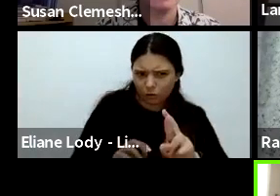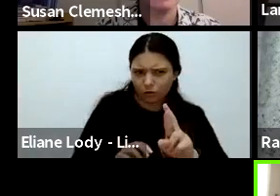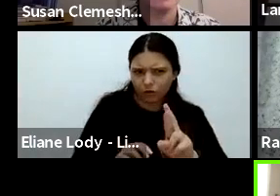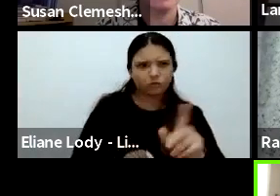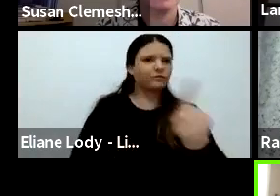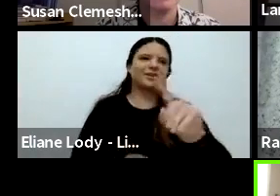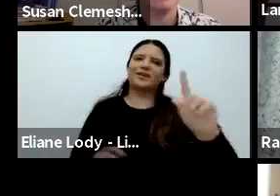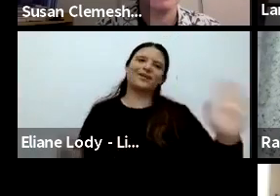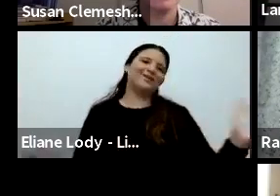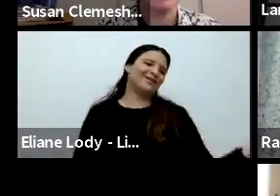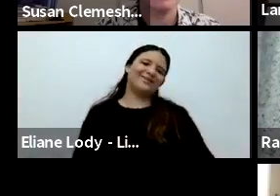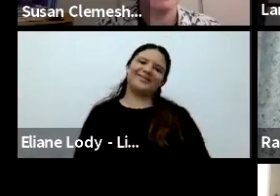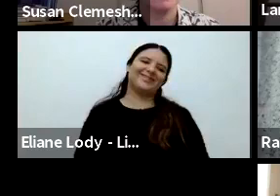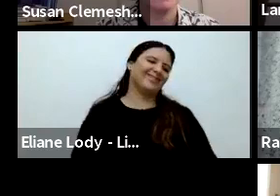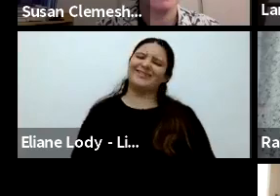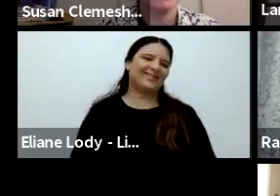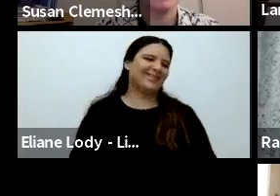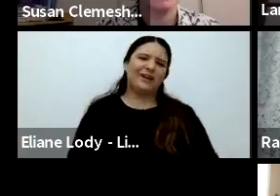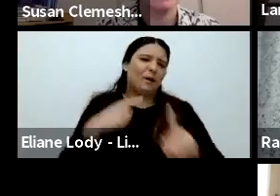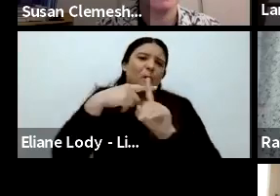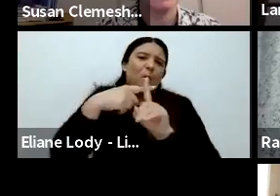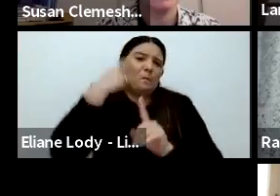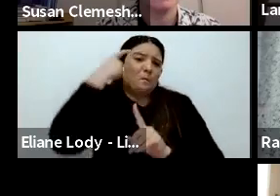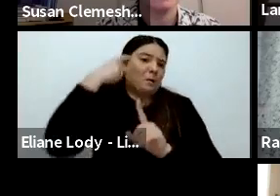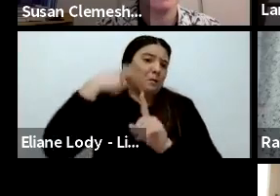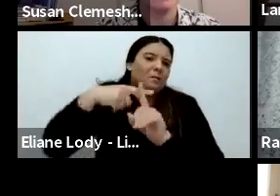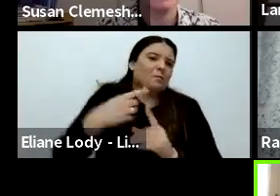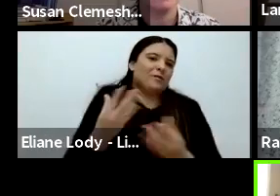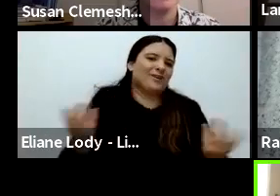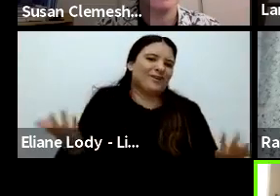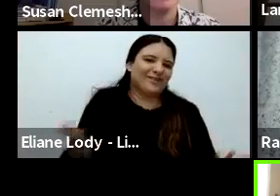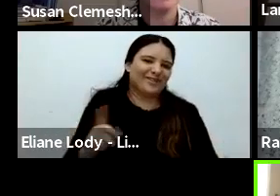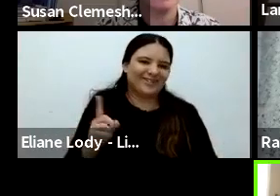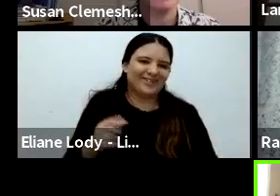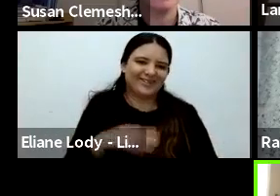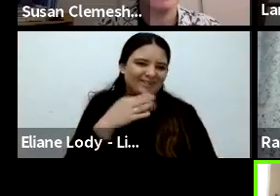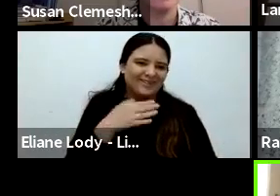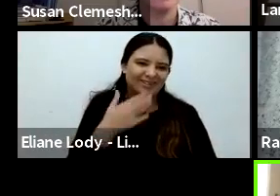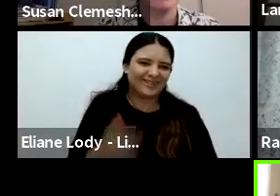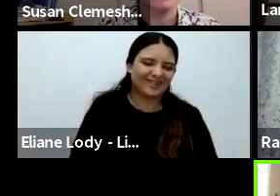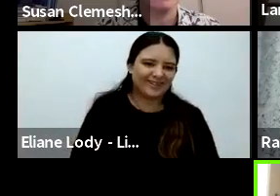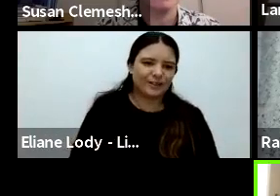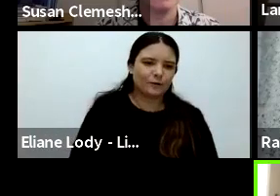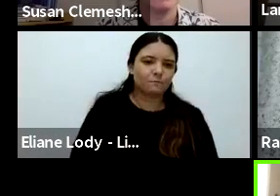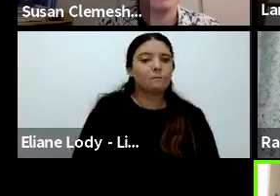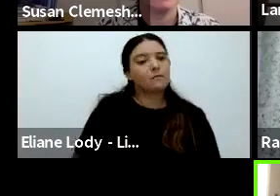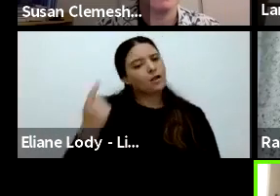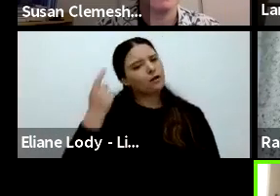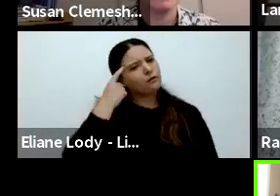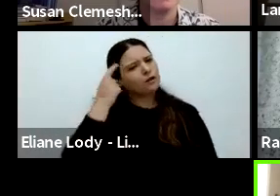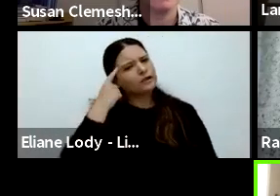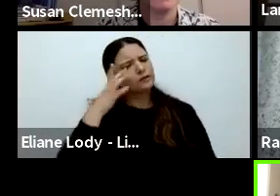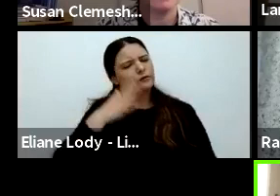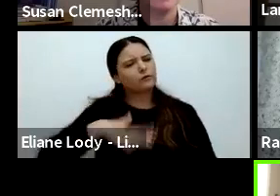never. er so positive mind er so positive, my glasses and battled. Okay, so battled. Okay. So, no, but more thinking that we So, no, but more thinking that